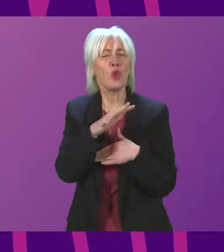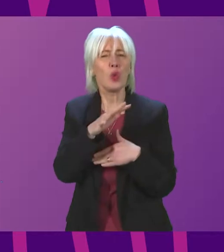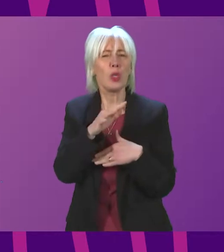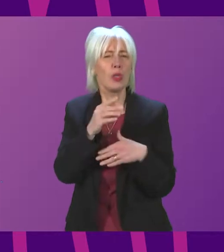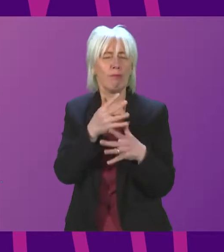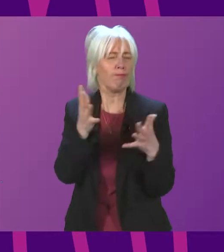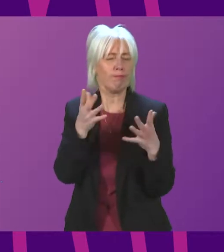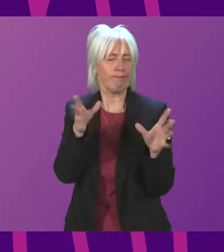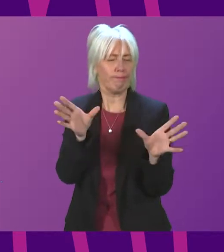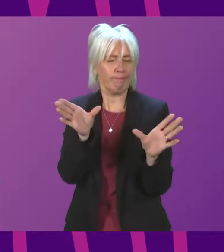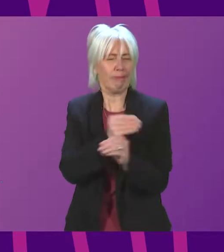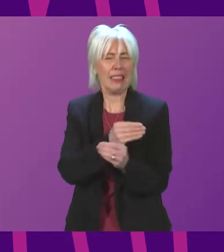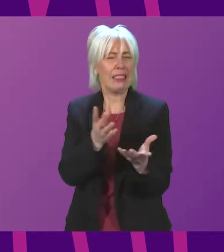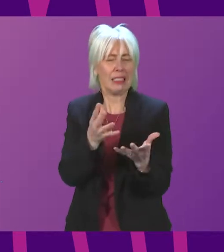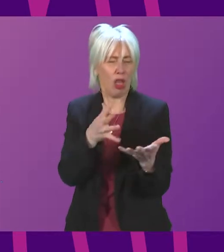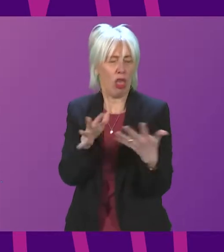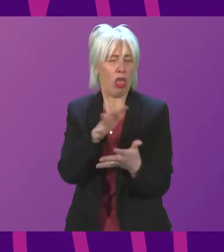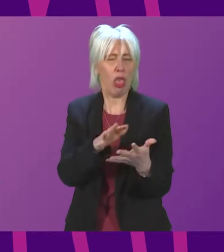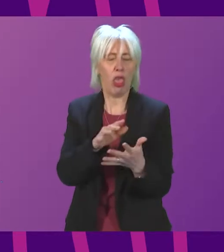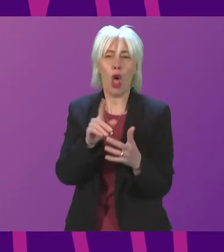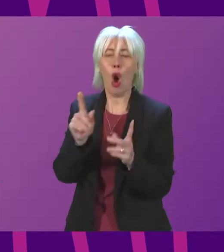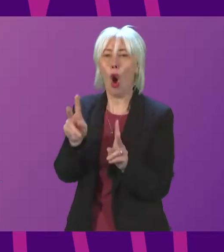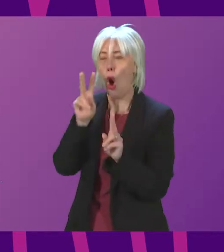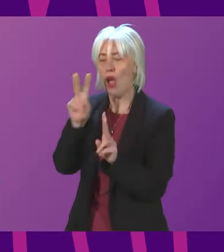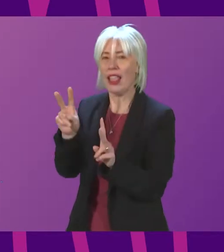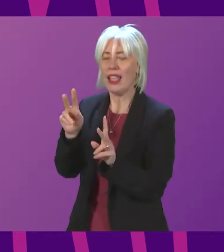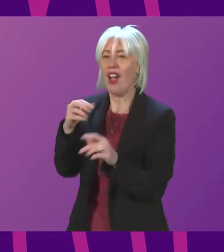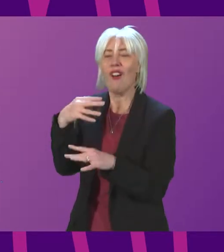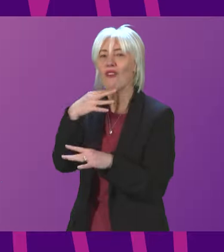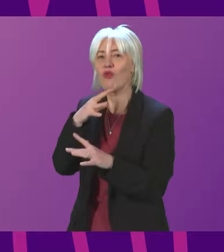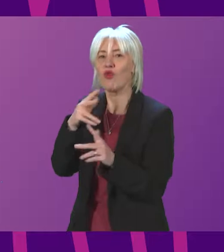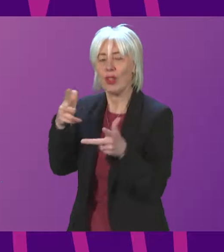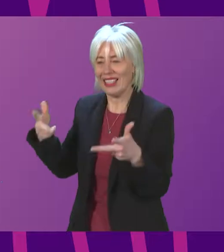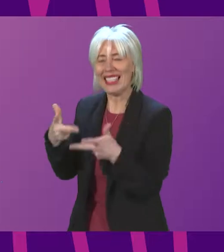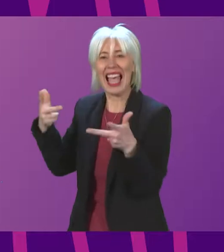The other way is to see it like a fruit salad, with the ingredients cut up in small pieces in a